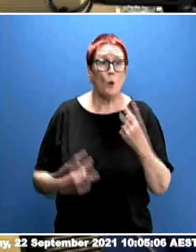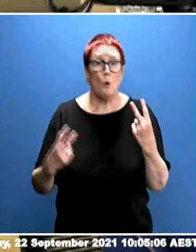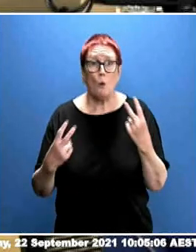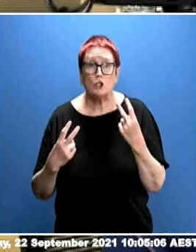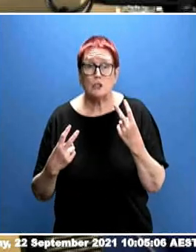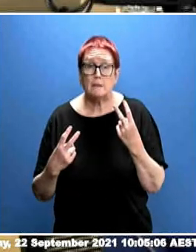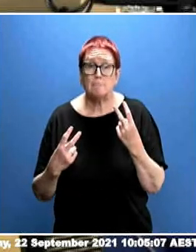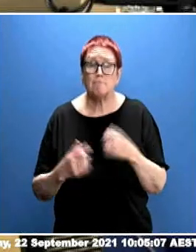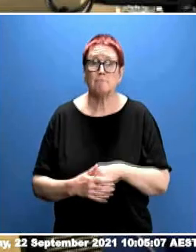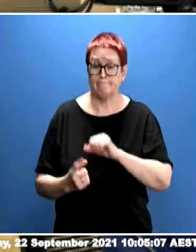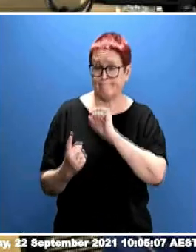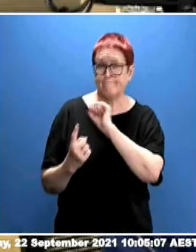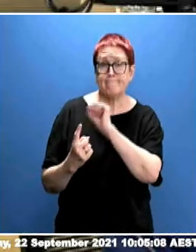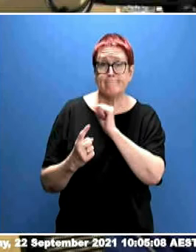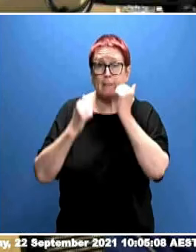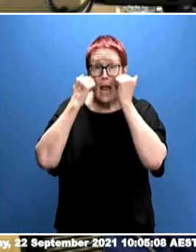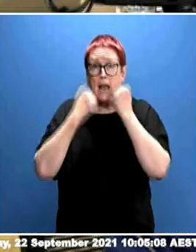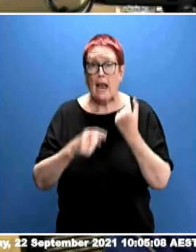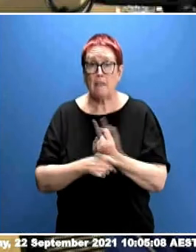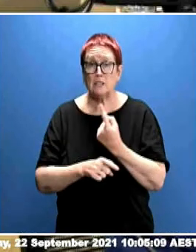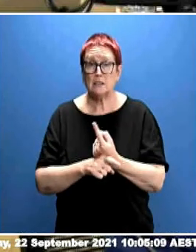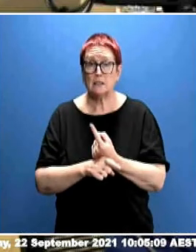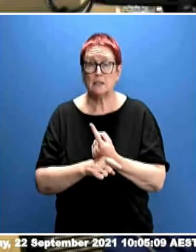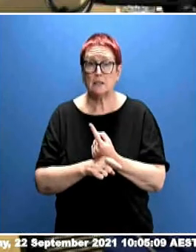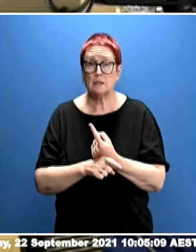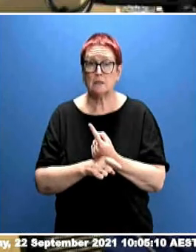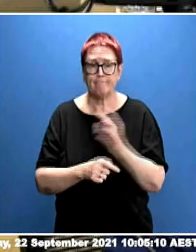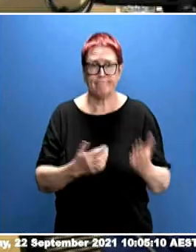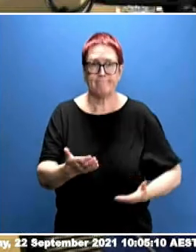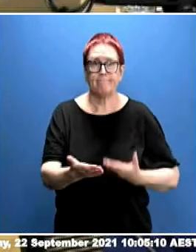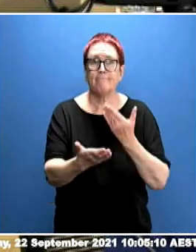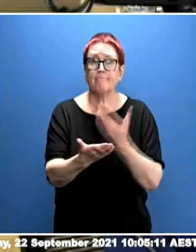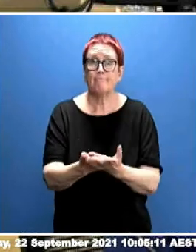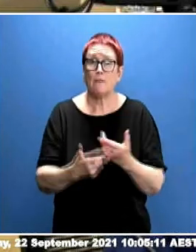that the evidence of Ivy is being presented to the Commission